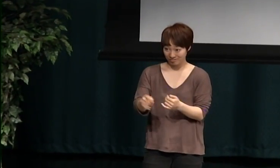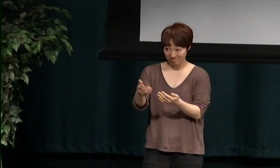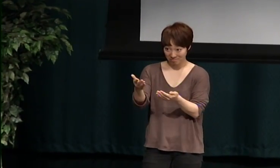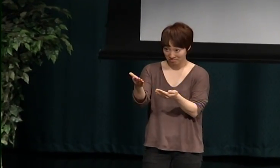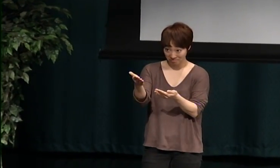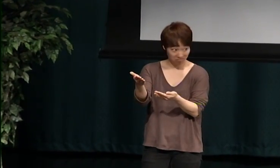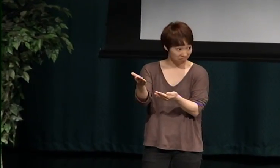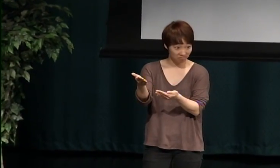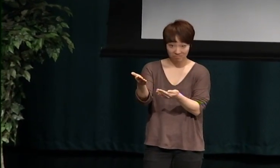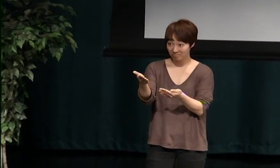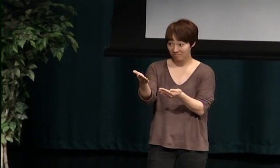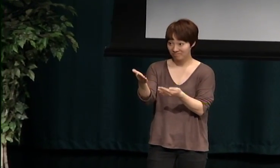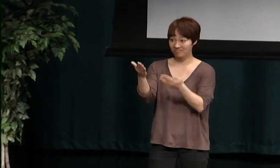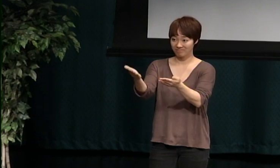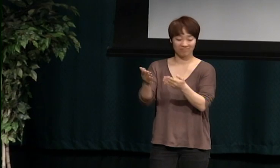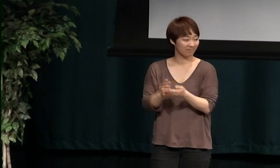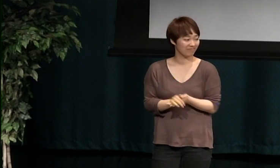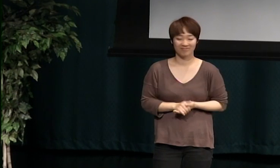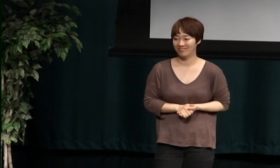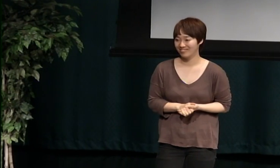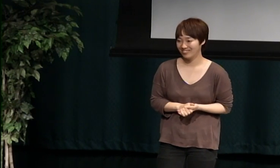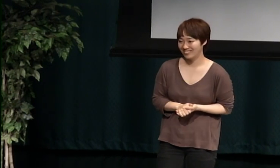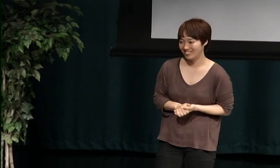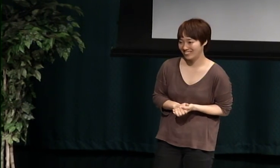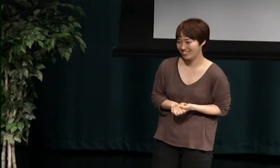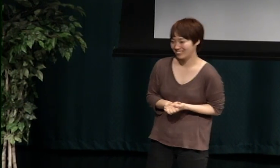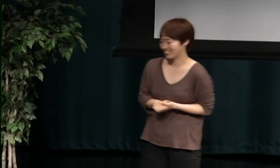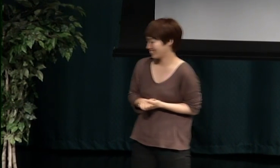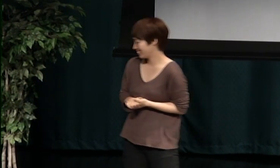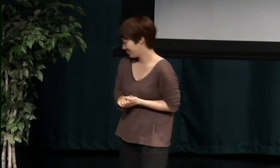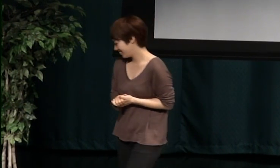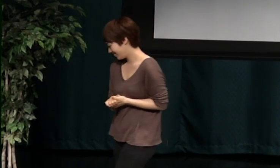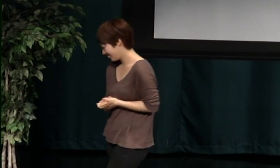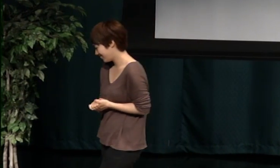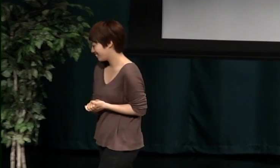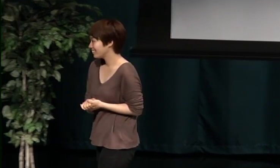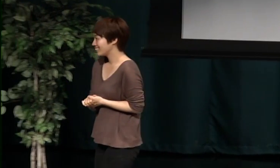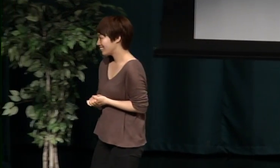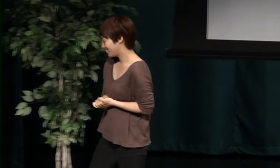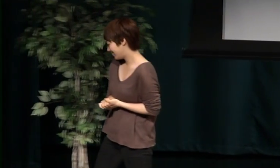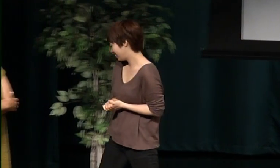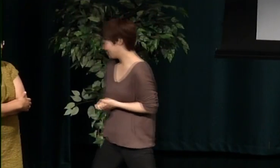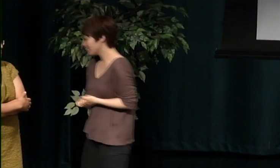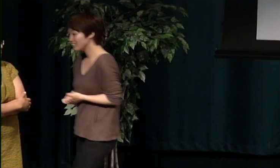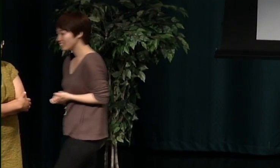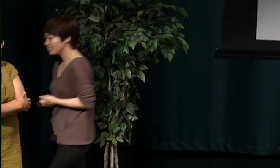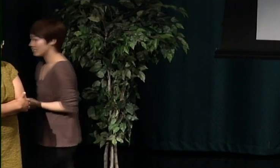We'll take one last question. Yes?